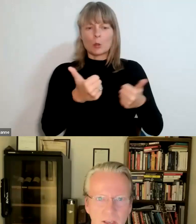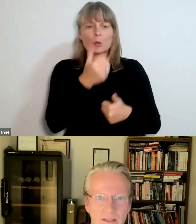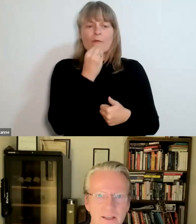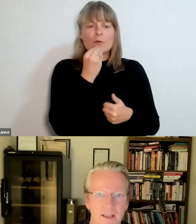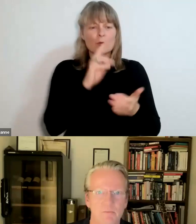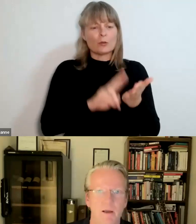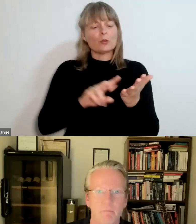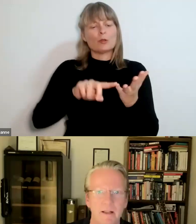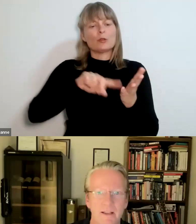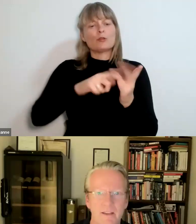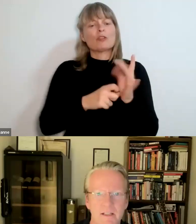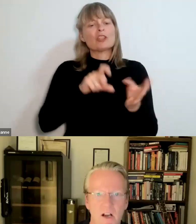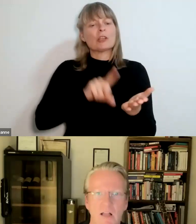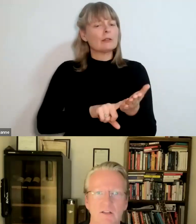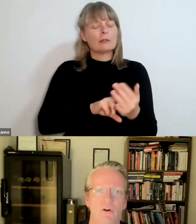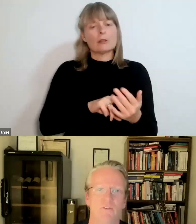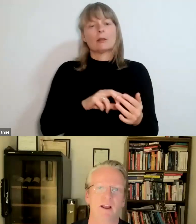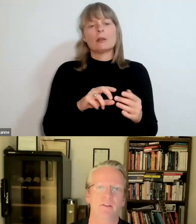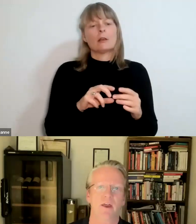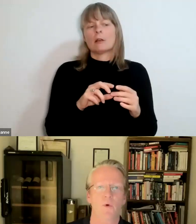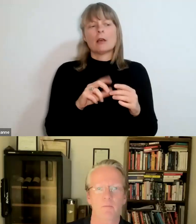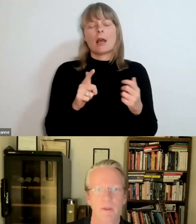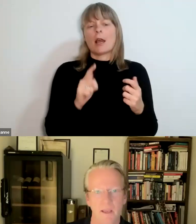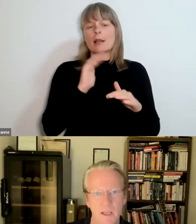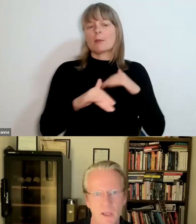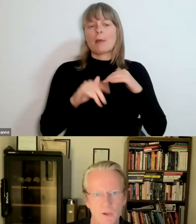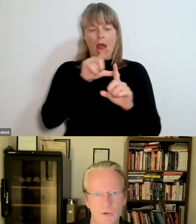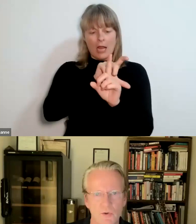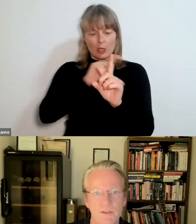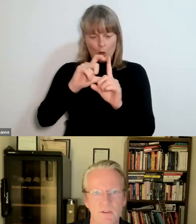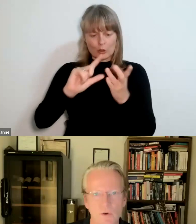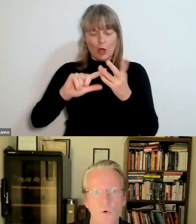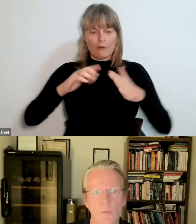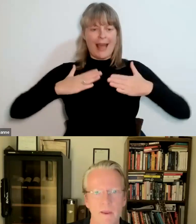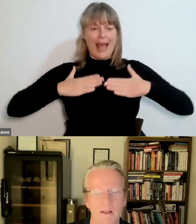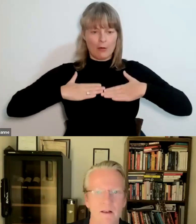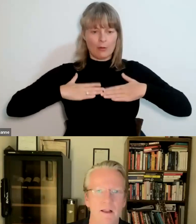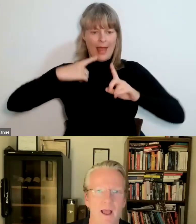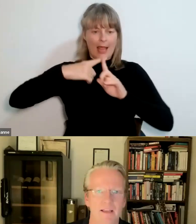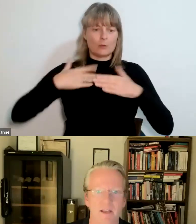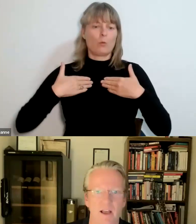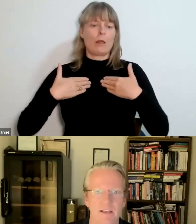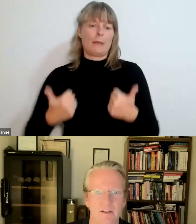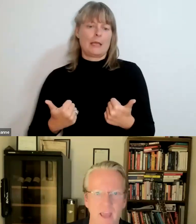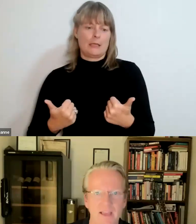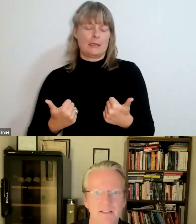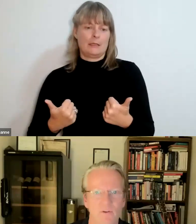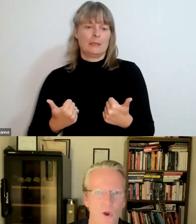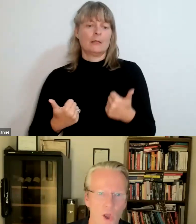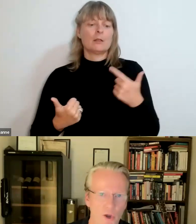for all the children every day.